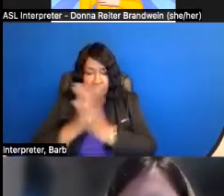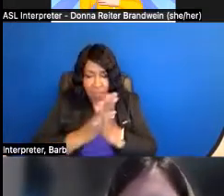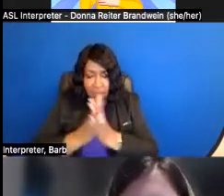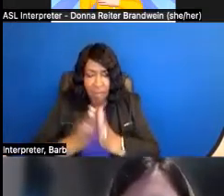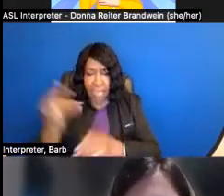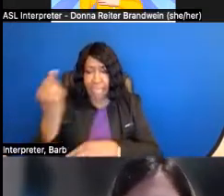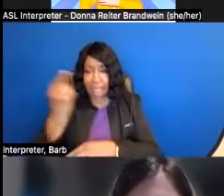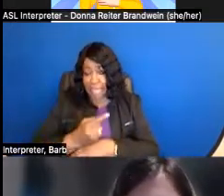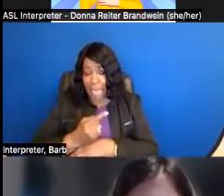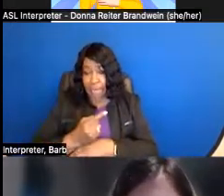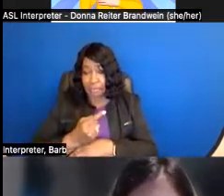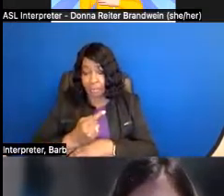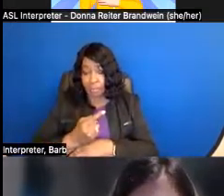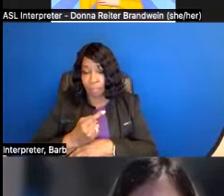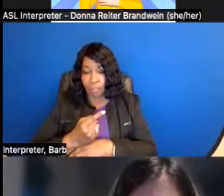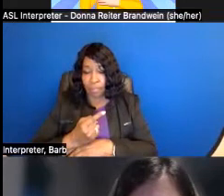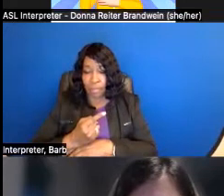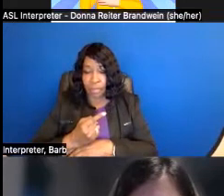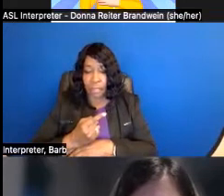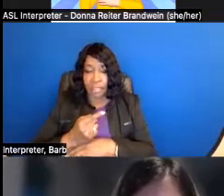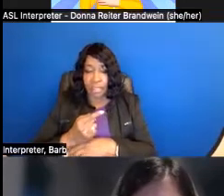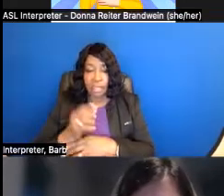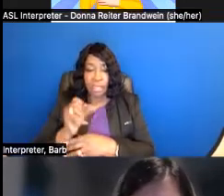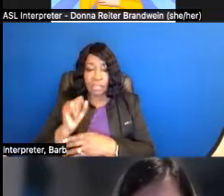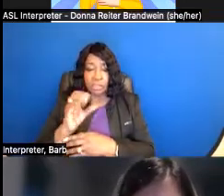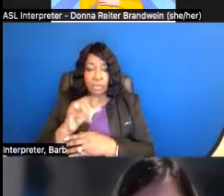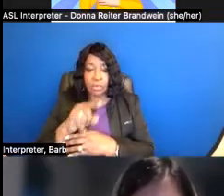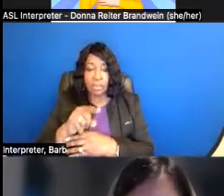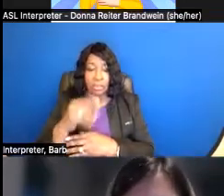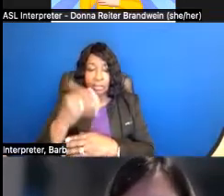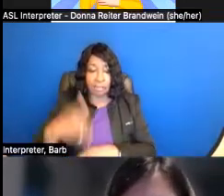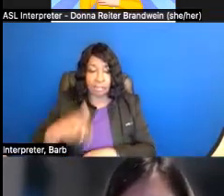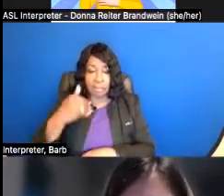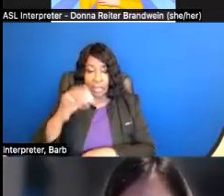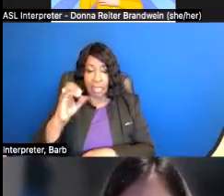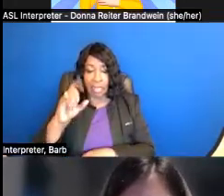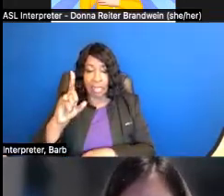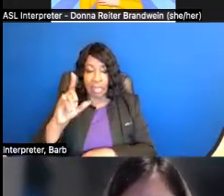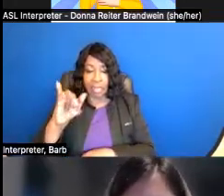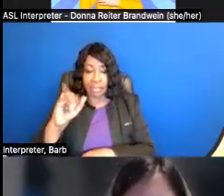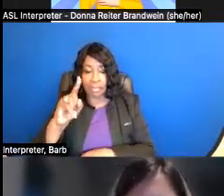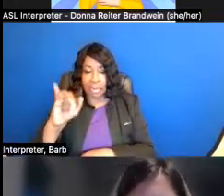So, Elizabeth Anh Thomson, you can call me Liz. I use they/them/their pronouns.